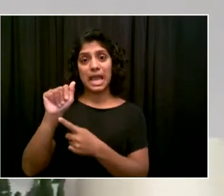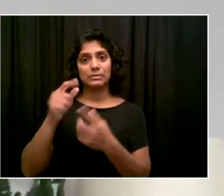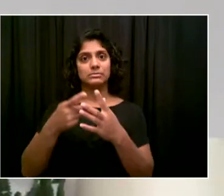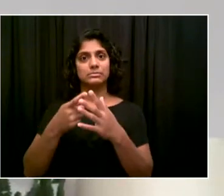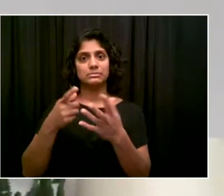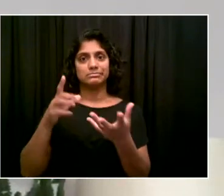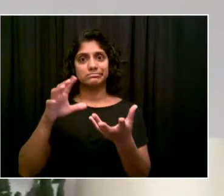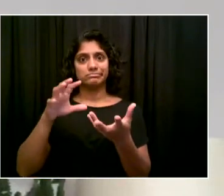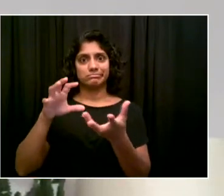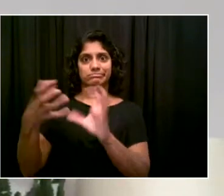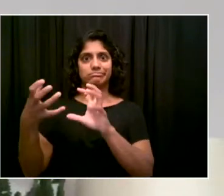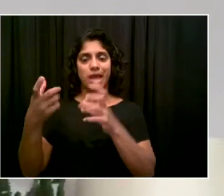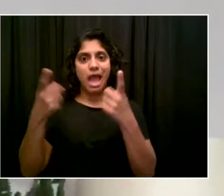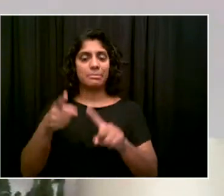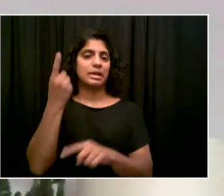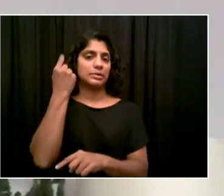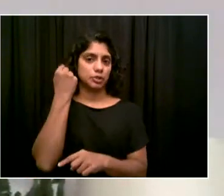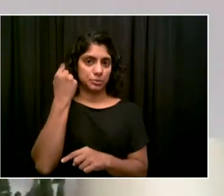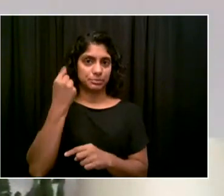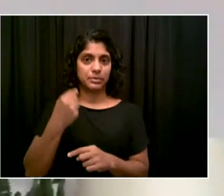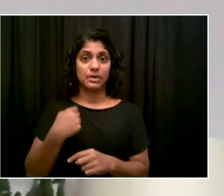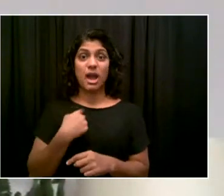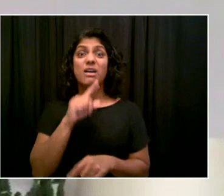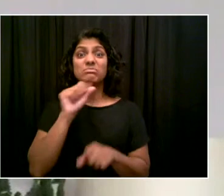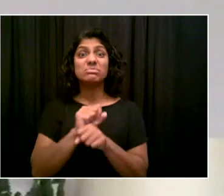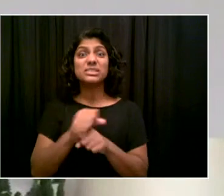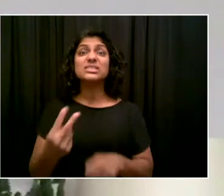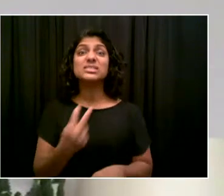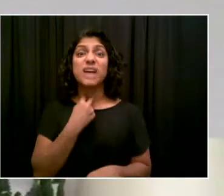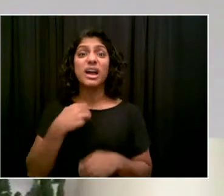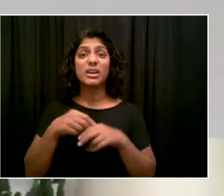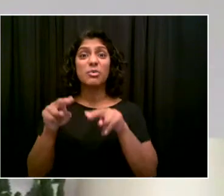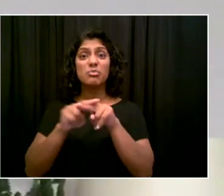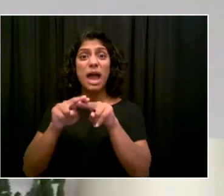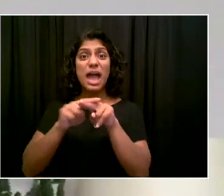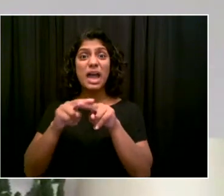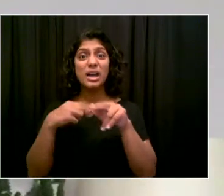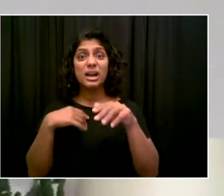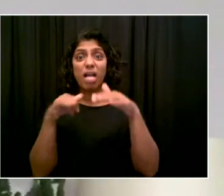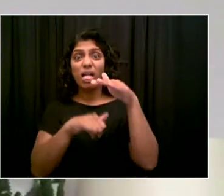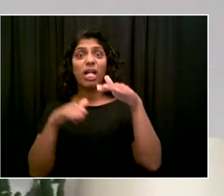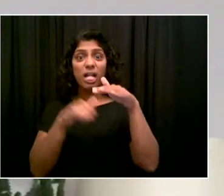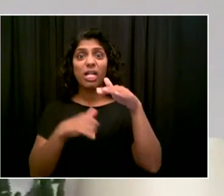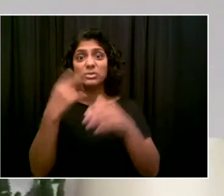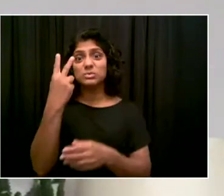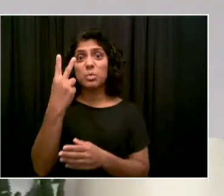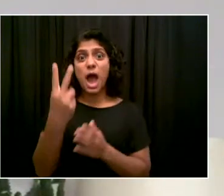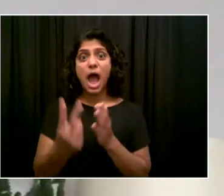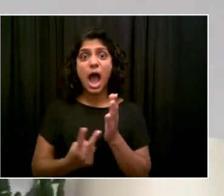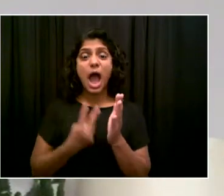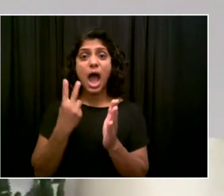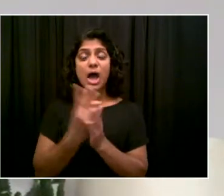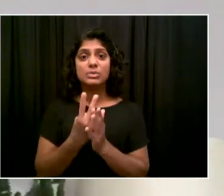THE TRAIN COMING FROM JACKSON HEIGHTS ON MY WAY TO CITY HALL, WE WERE STUCK UNDER THE